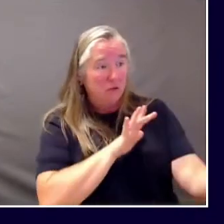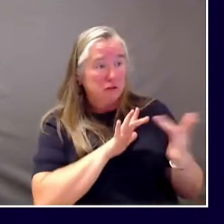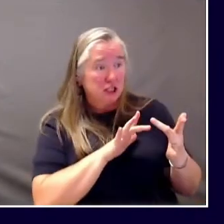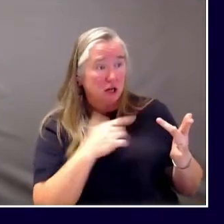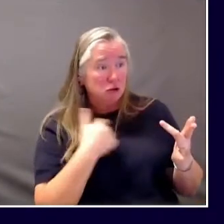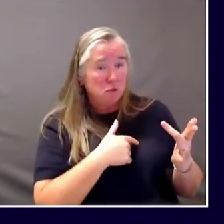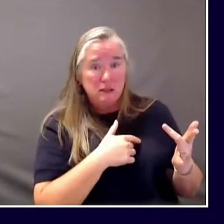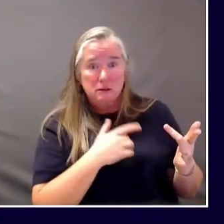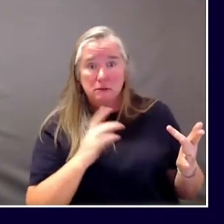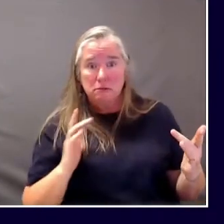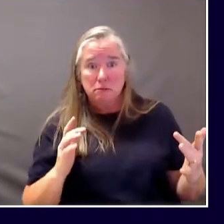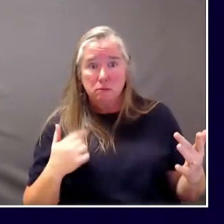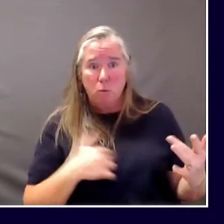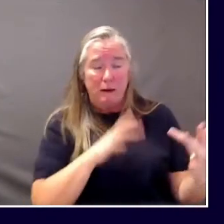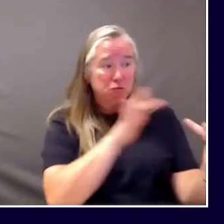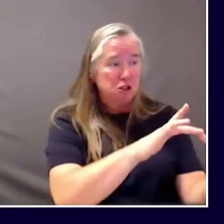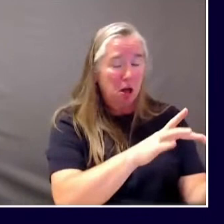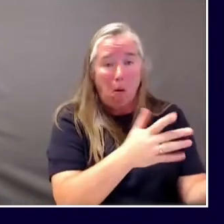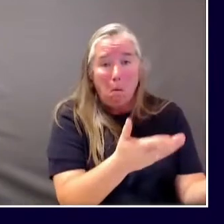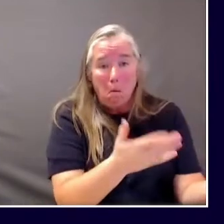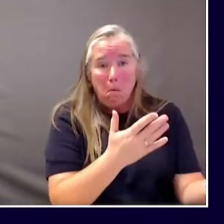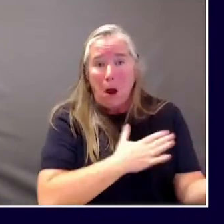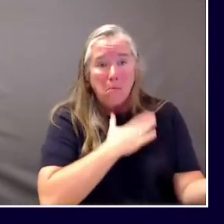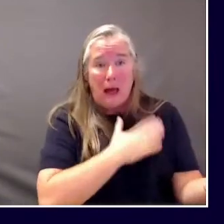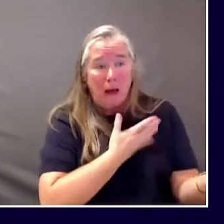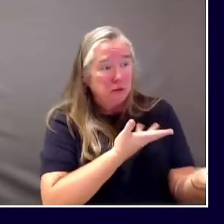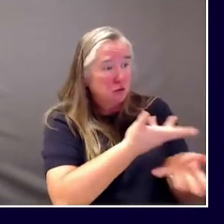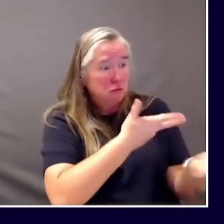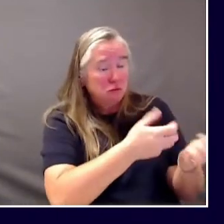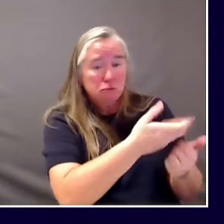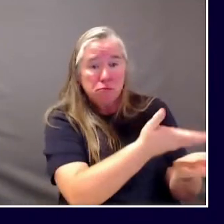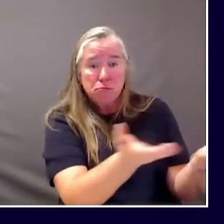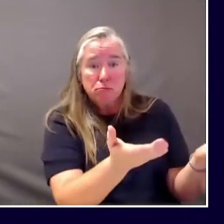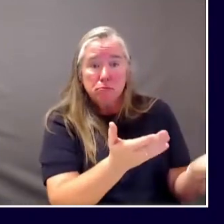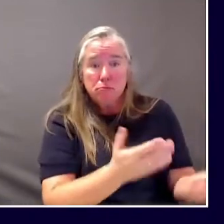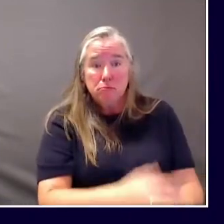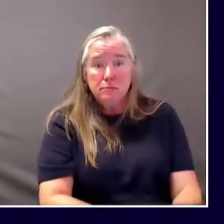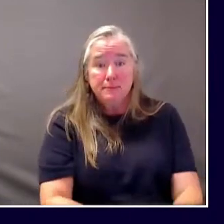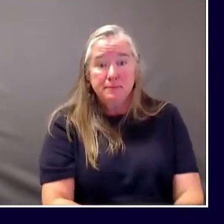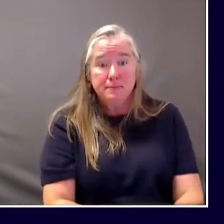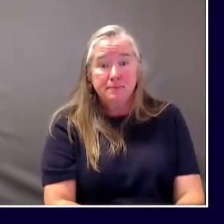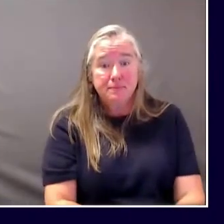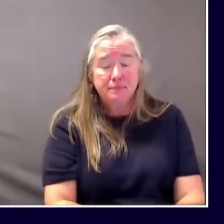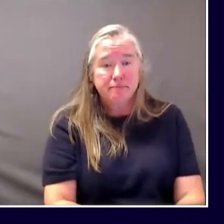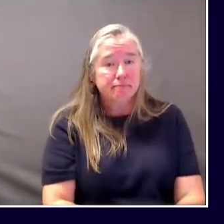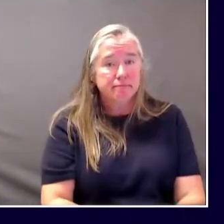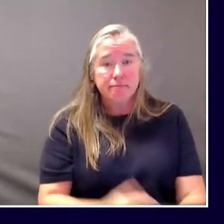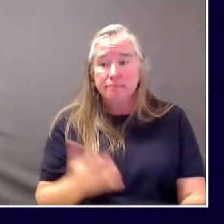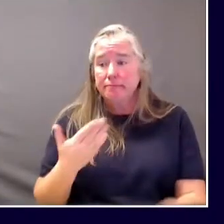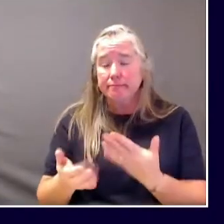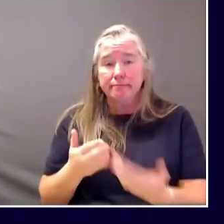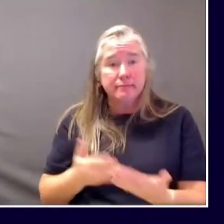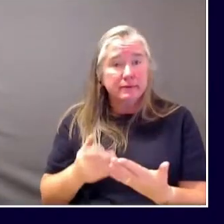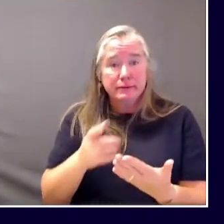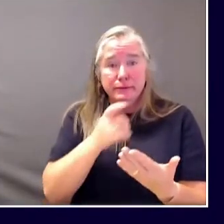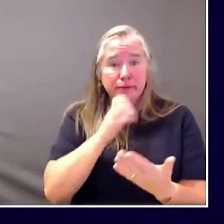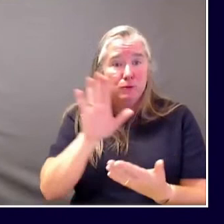we'd be happy to talk with them because regardless